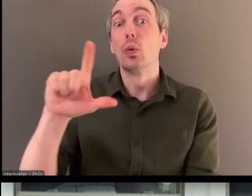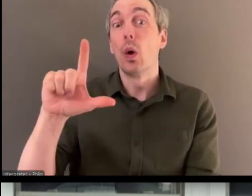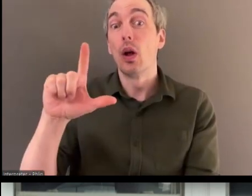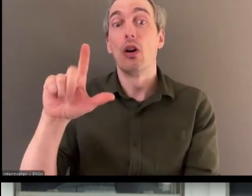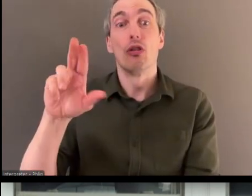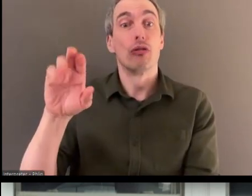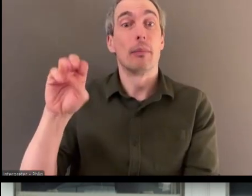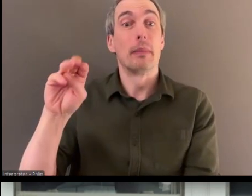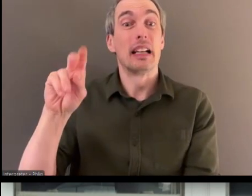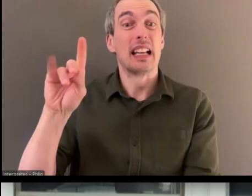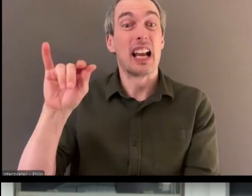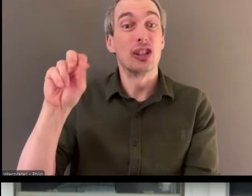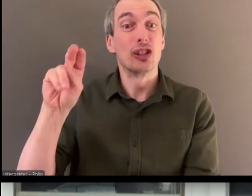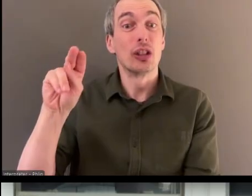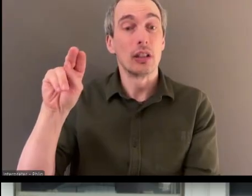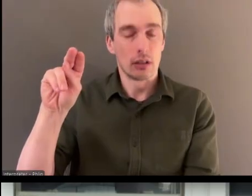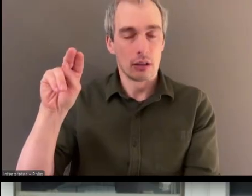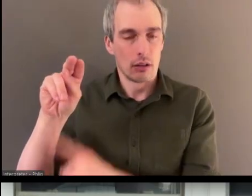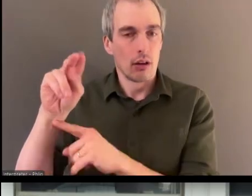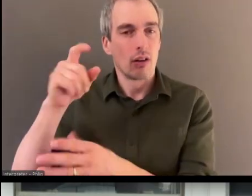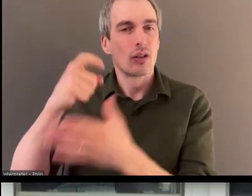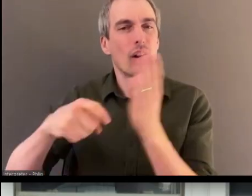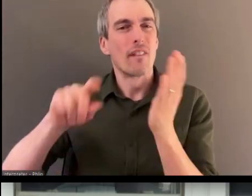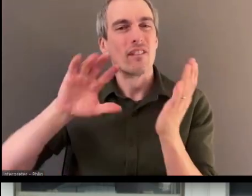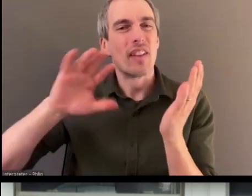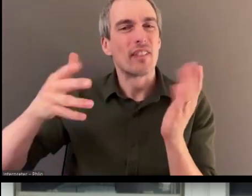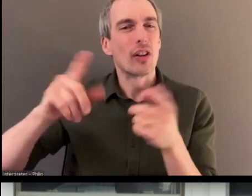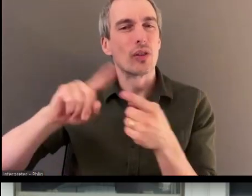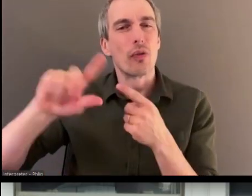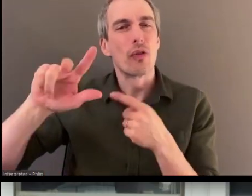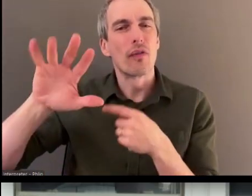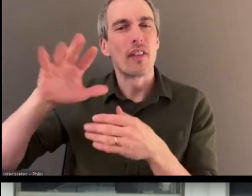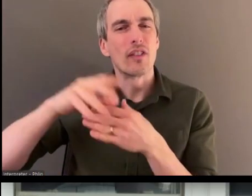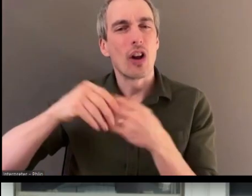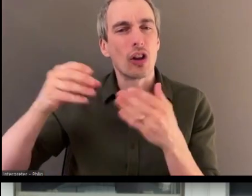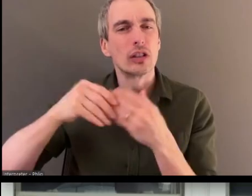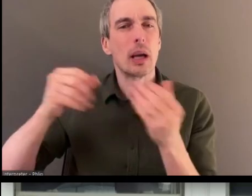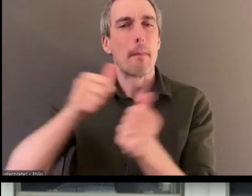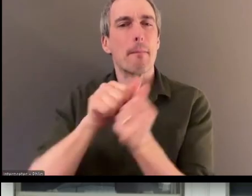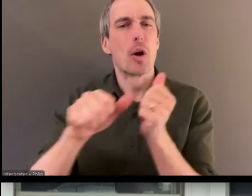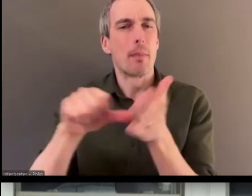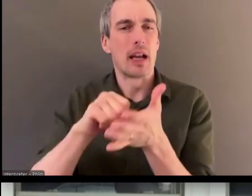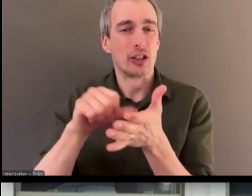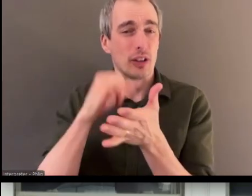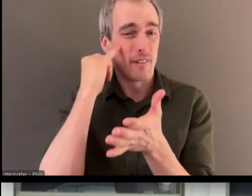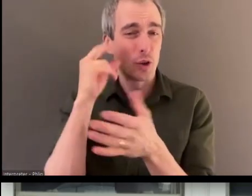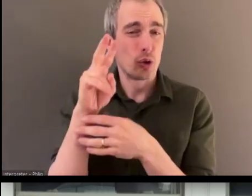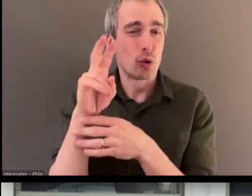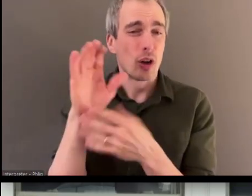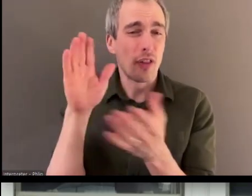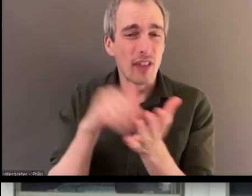When you have 200,000 PDFs and most of the PDFs are large academic papers with lots of pages, it